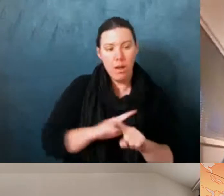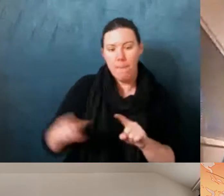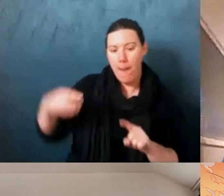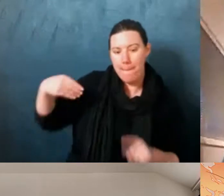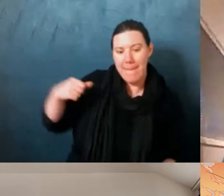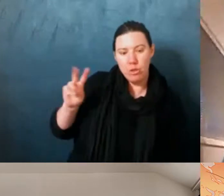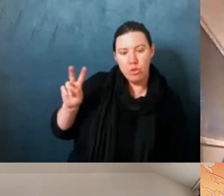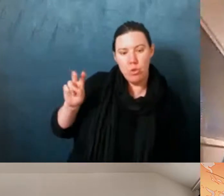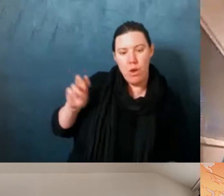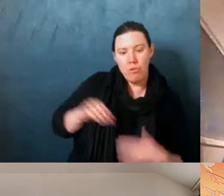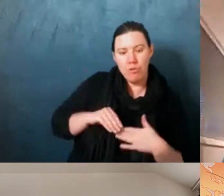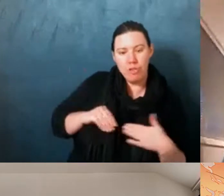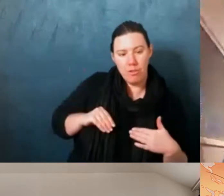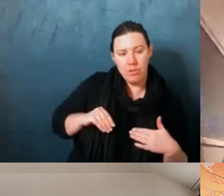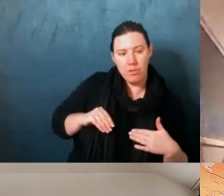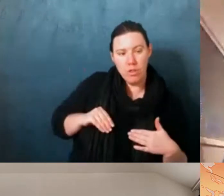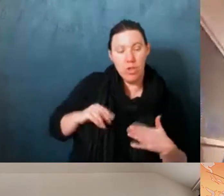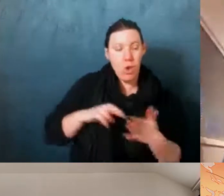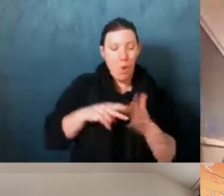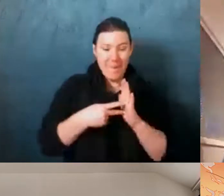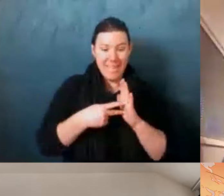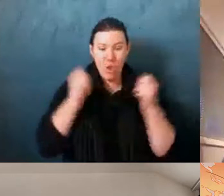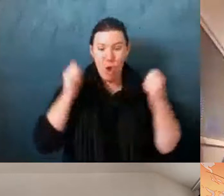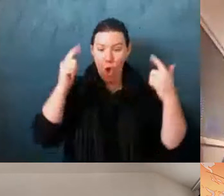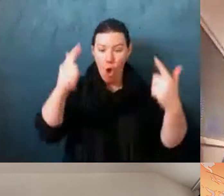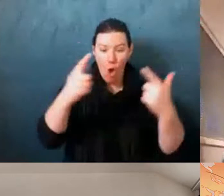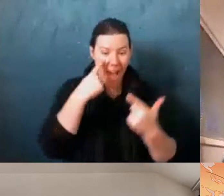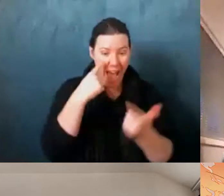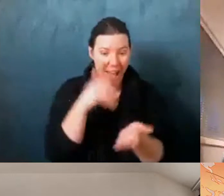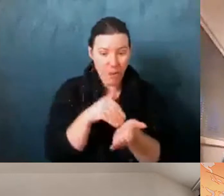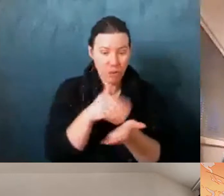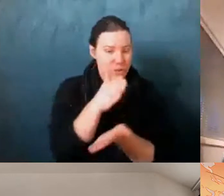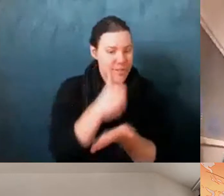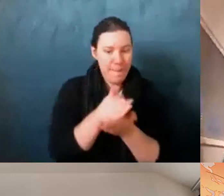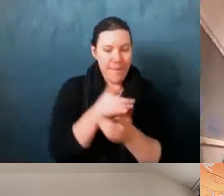for kids and adults because they aren't getting paid.